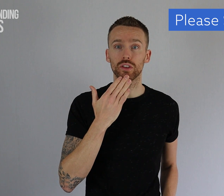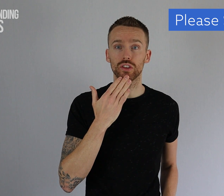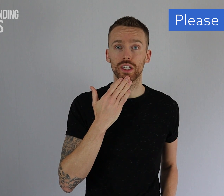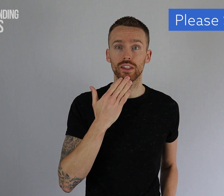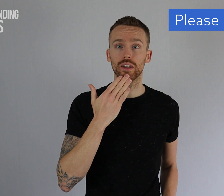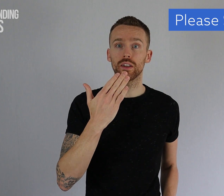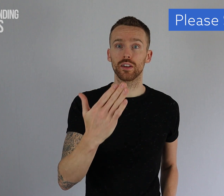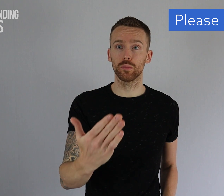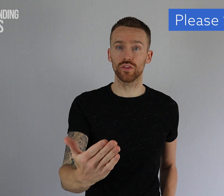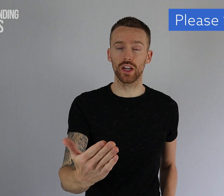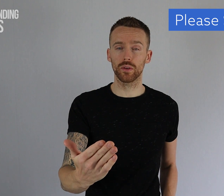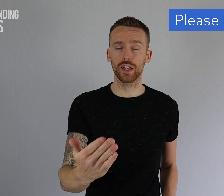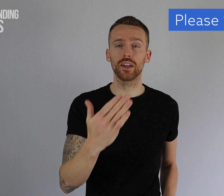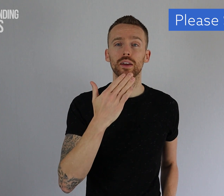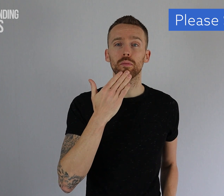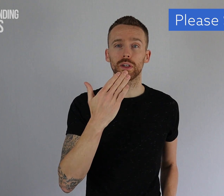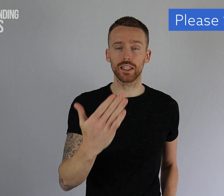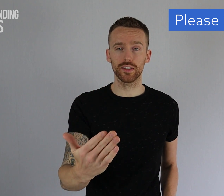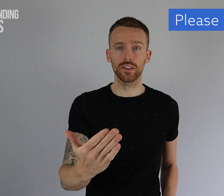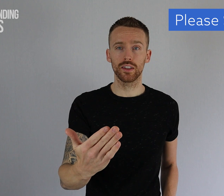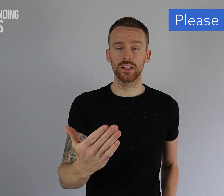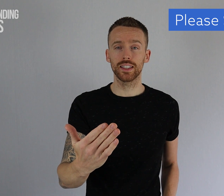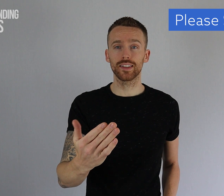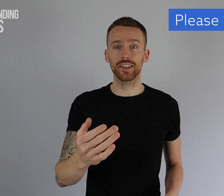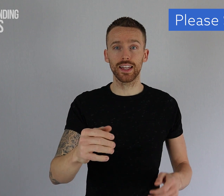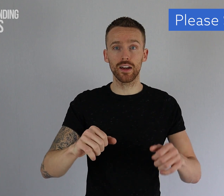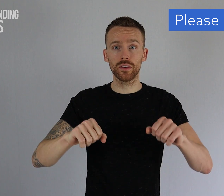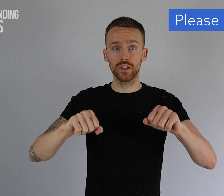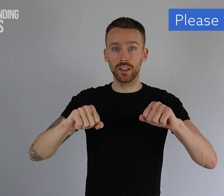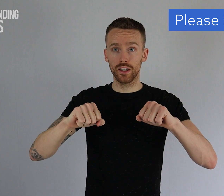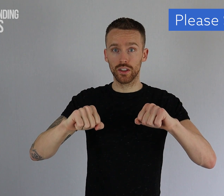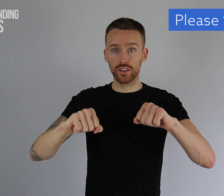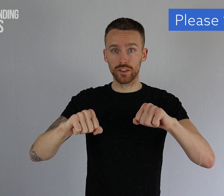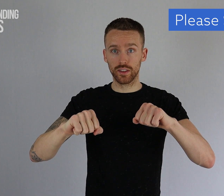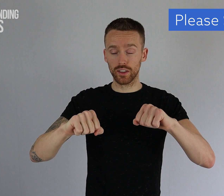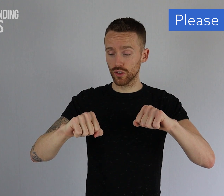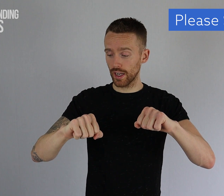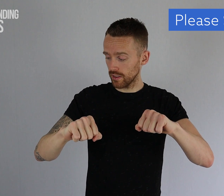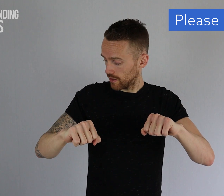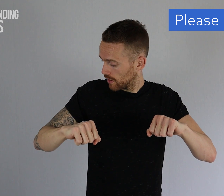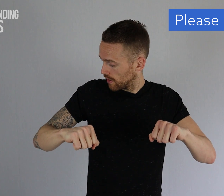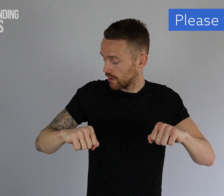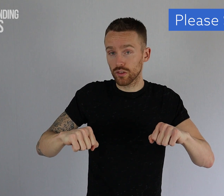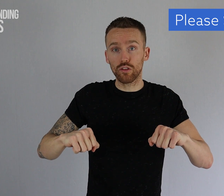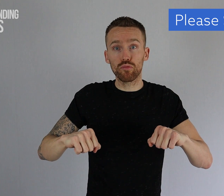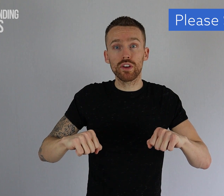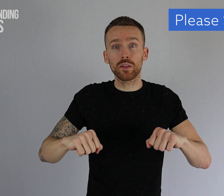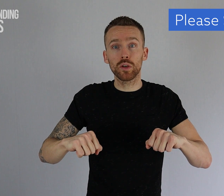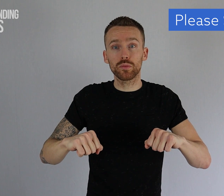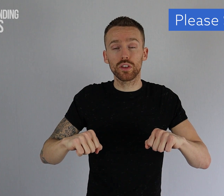on your chin, move your hand away. Please. Sit down. Take two hands, bring them up to